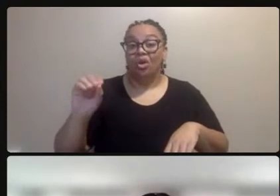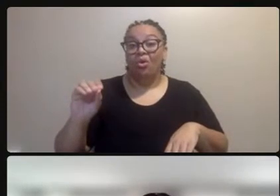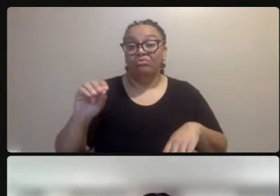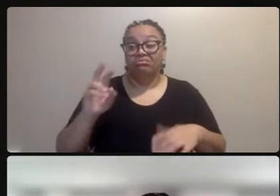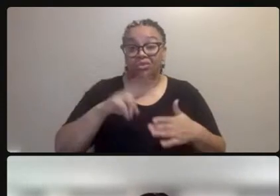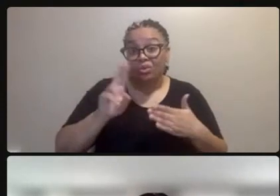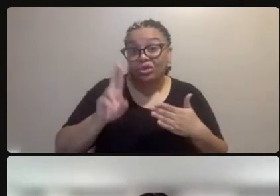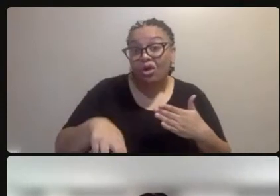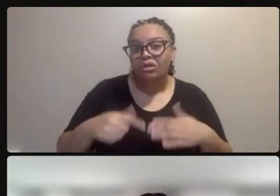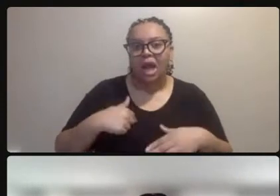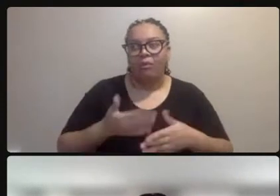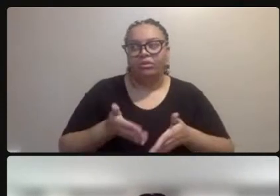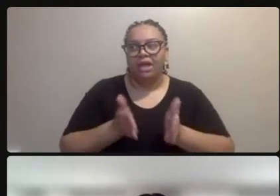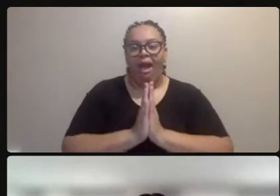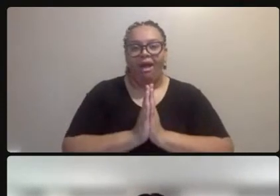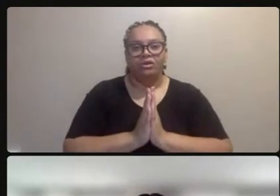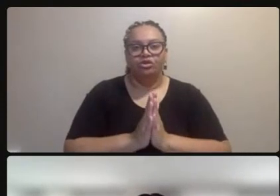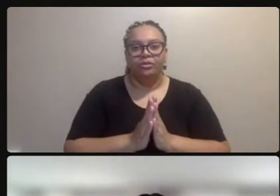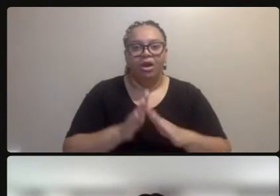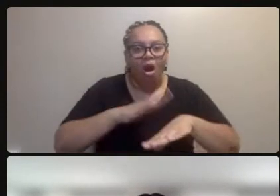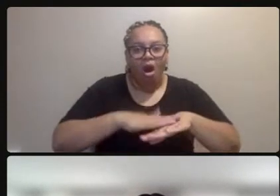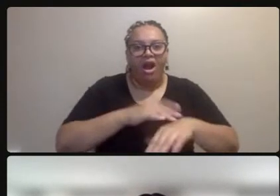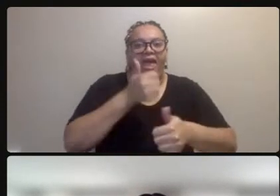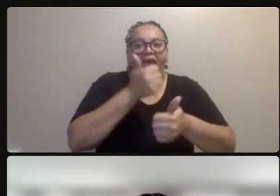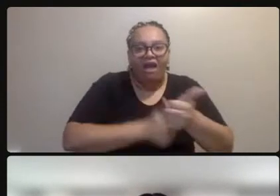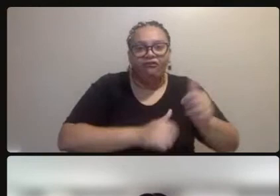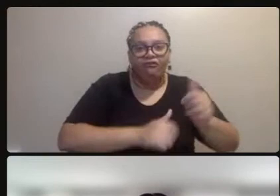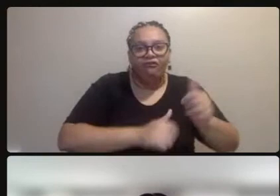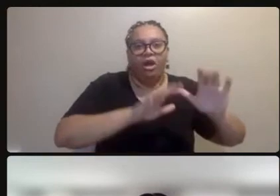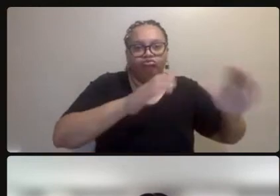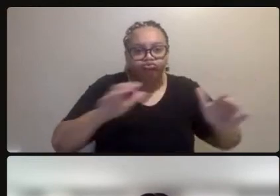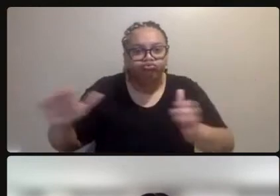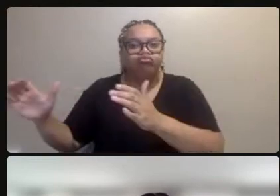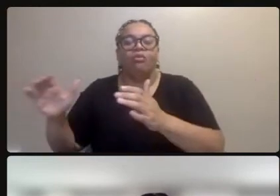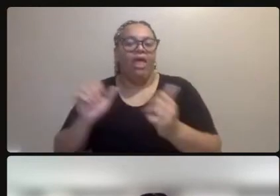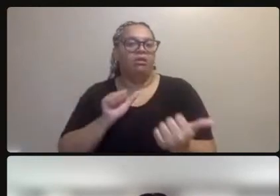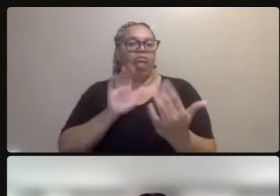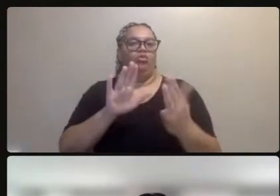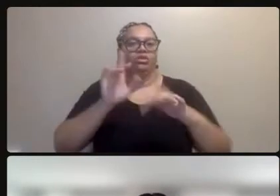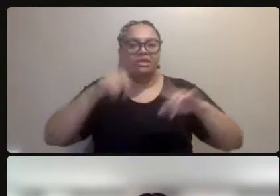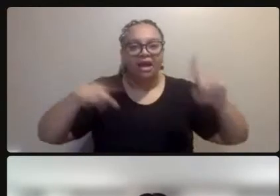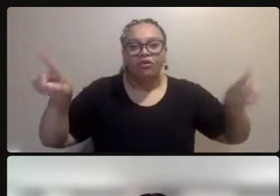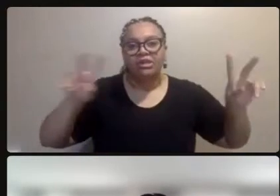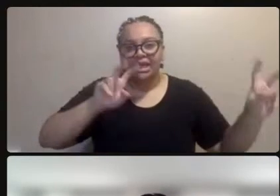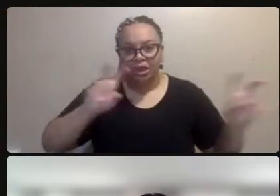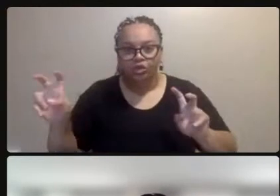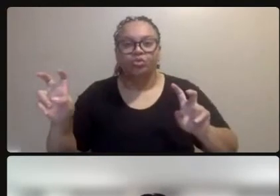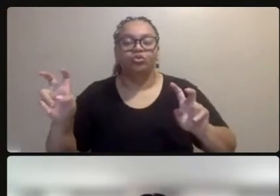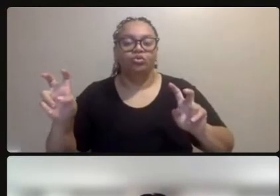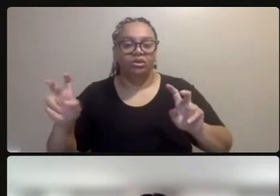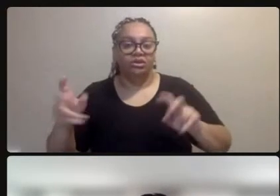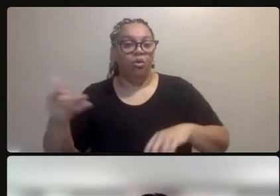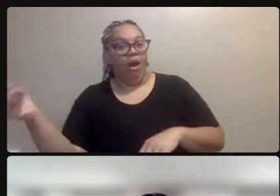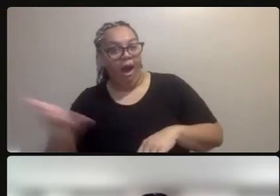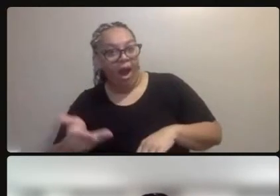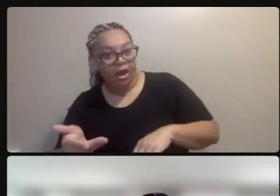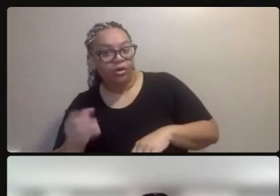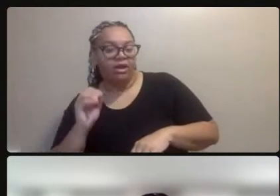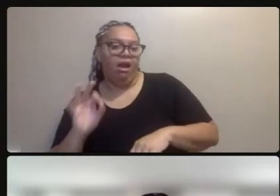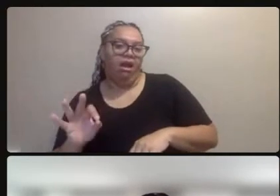ADMINISTRATORS DIVERSITY OF ADMINISTRATORS AND SO AS A